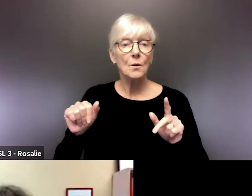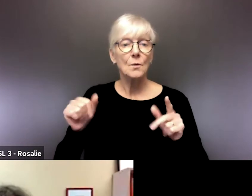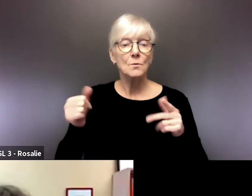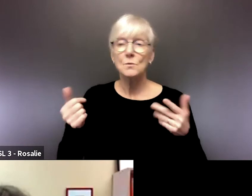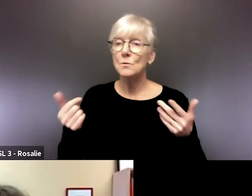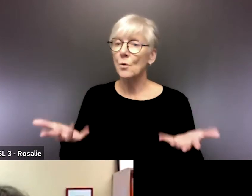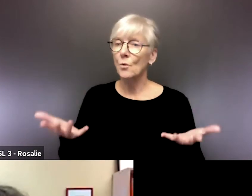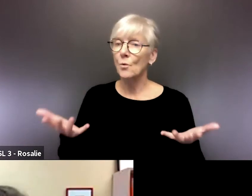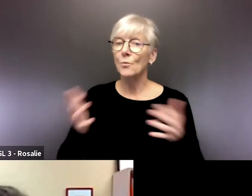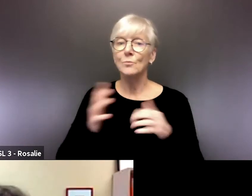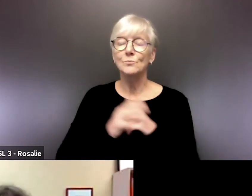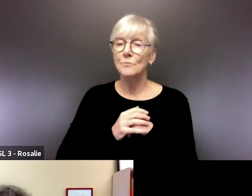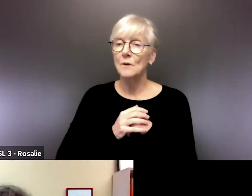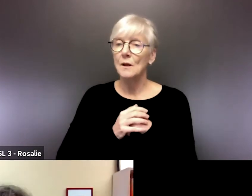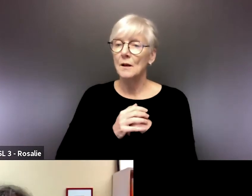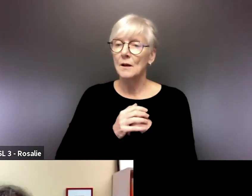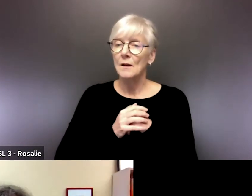engaging with the workplace parties